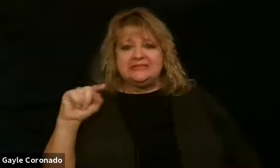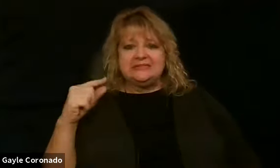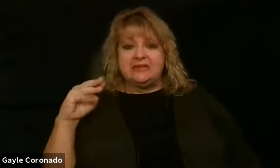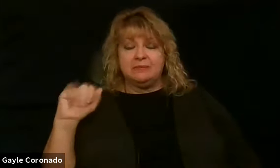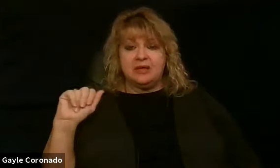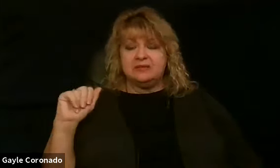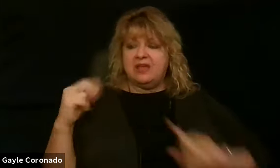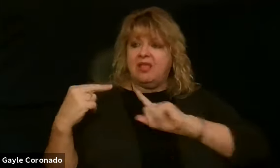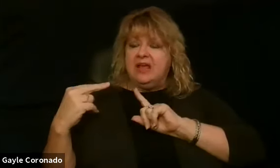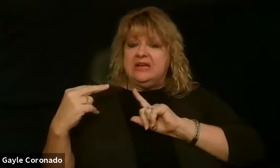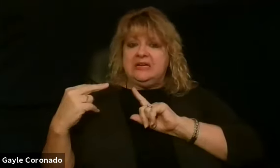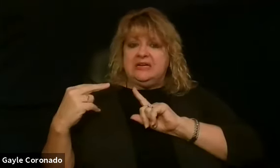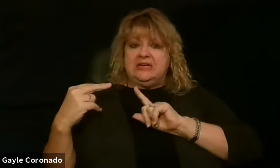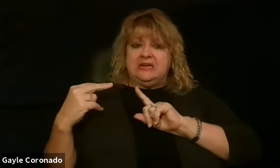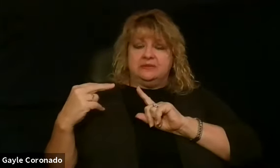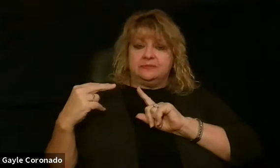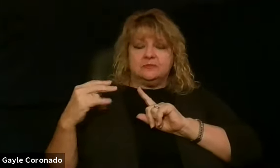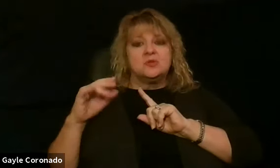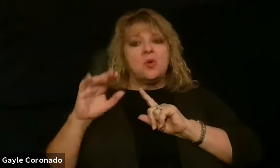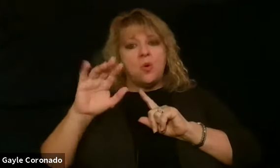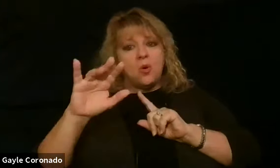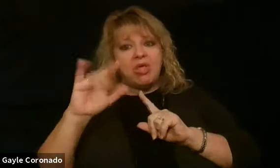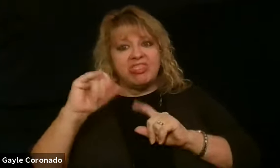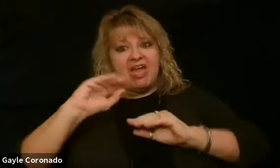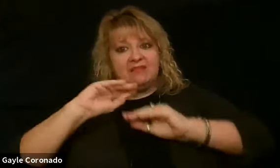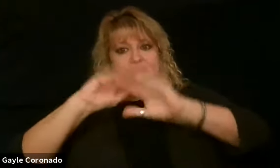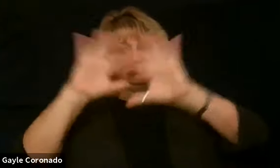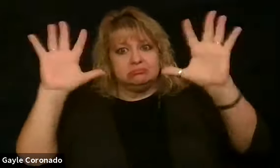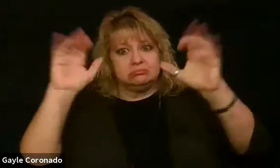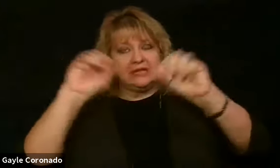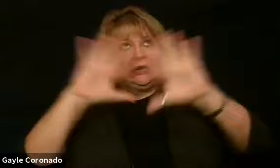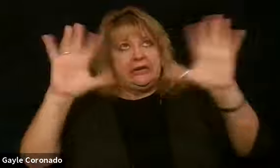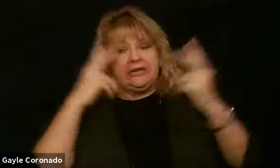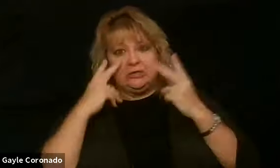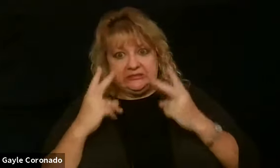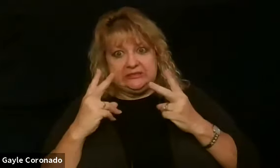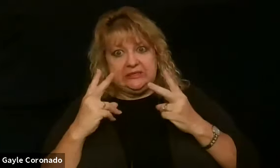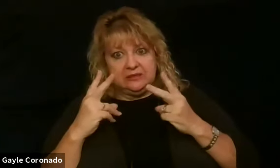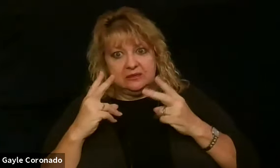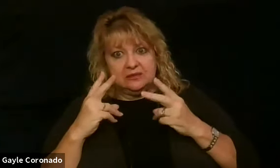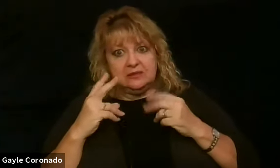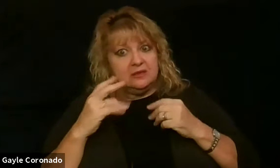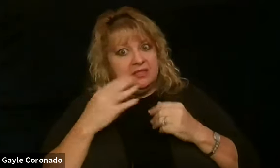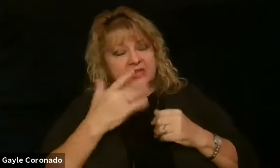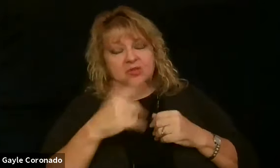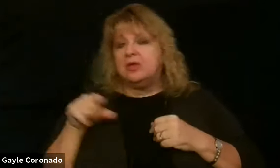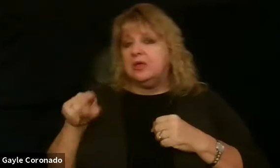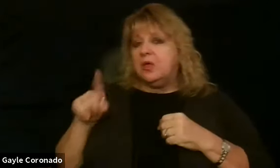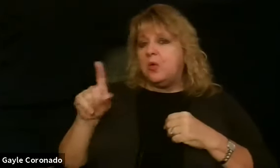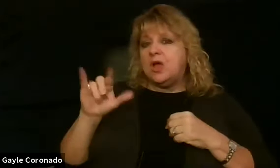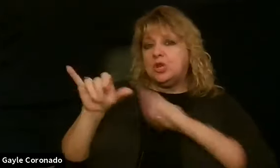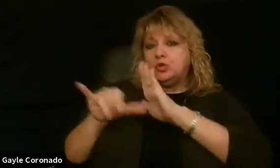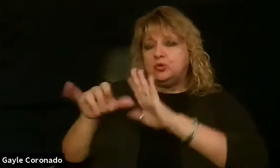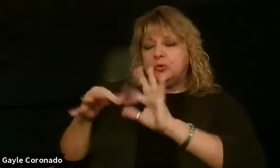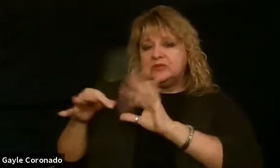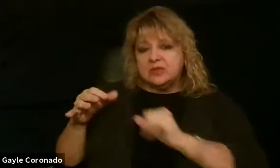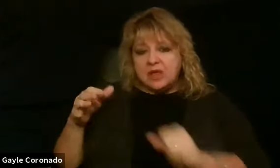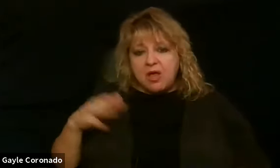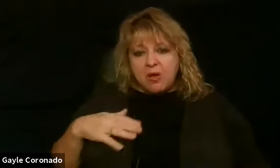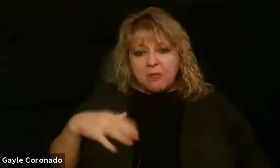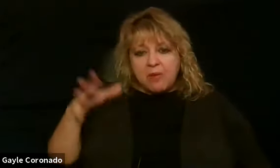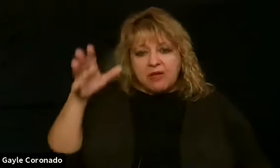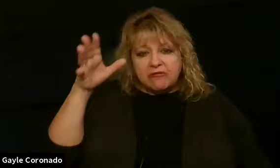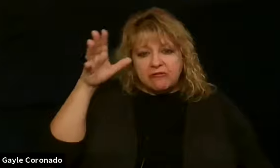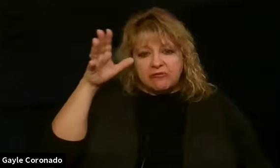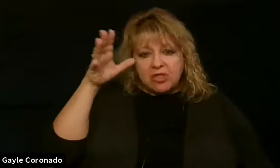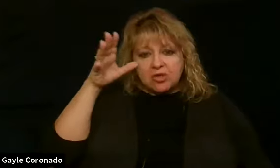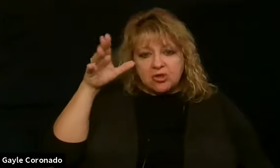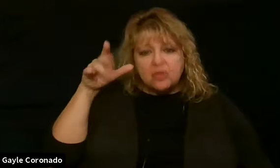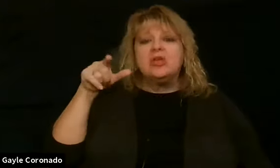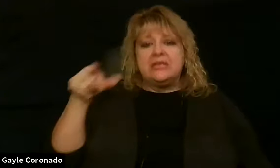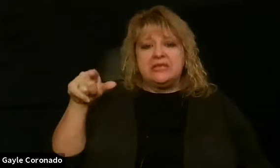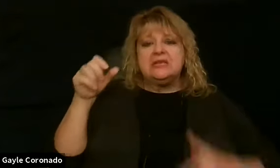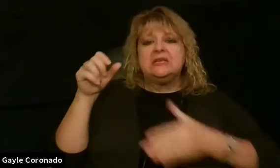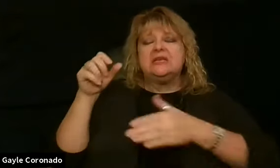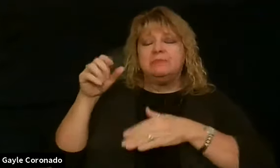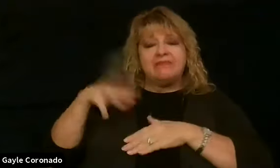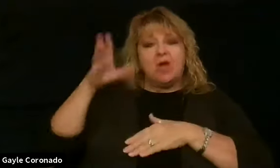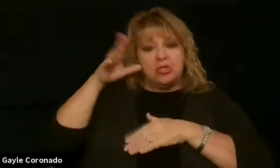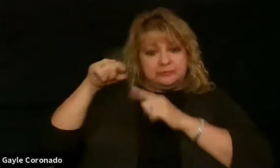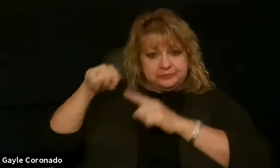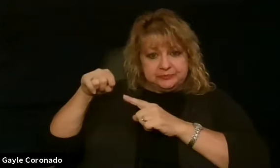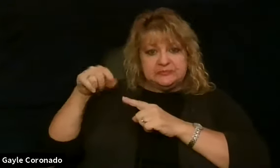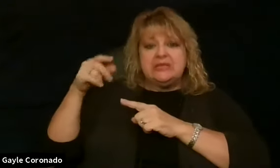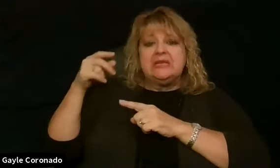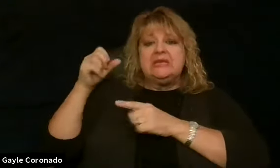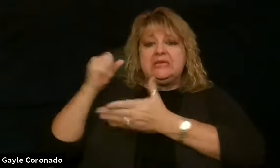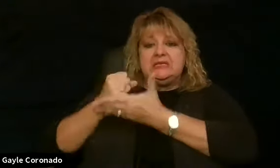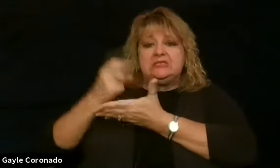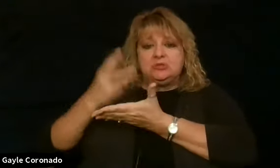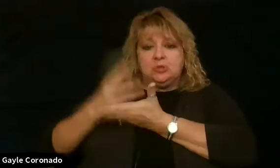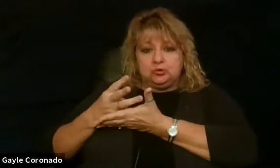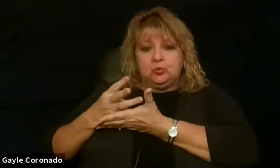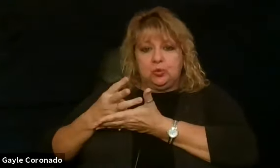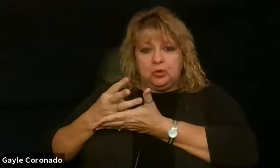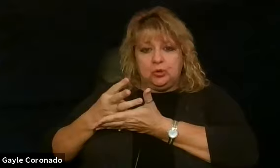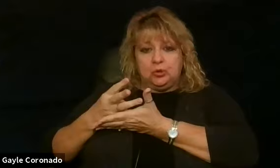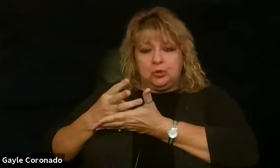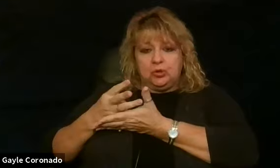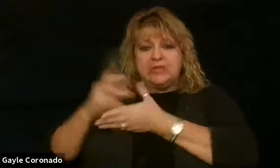Thank you, Isaac, that illuminates, a lot for us, and we actually have a YouTube comment that says My dad is dependent on meds as well he's a social worker, or he has a social worker who helps keep them on track, and to have an independent life cycle